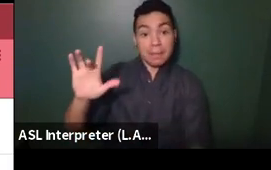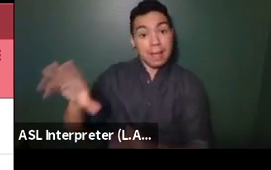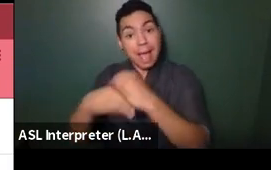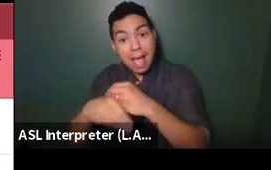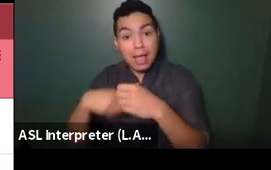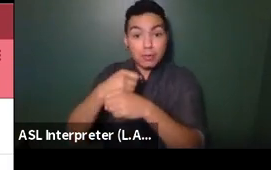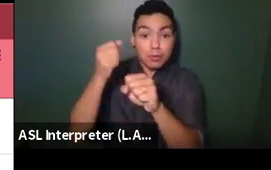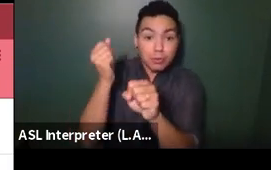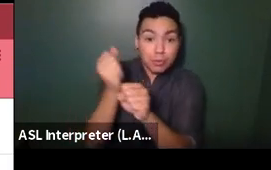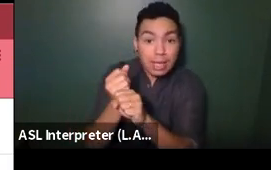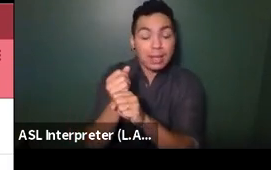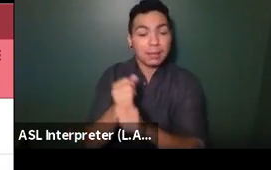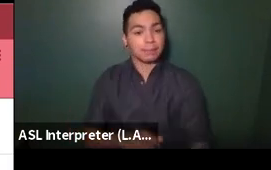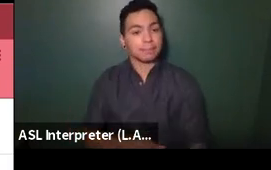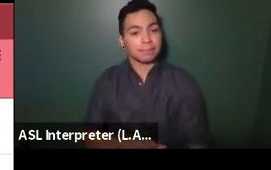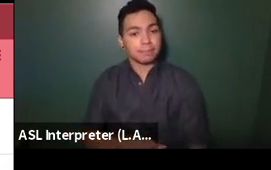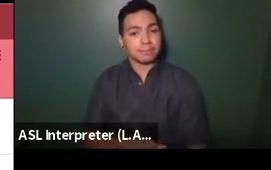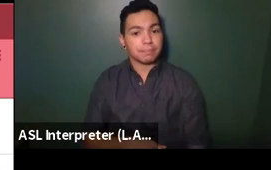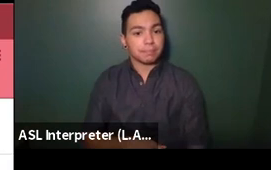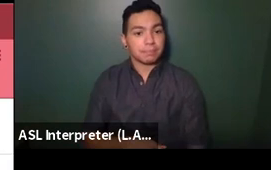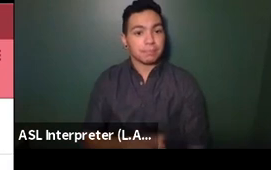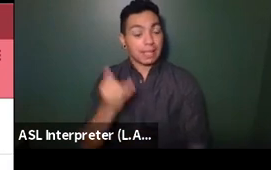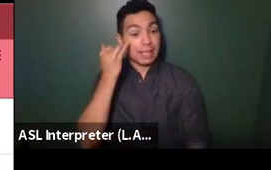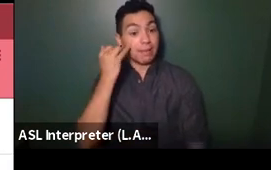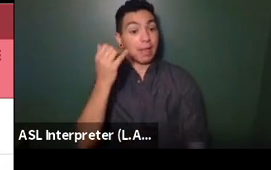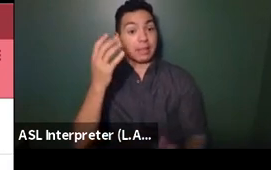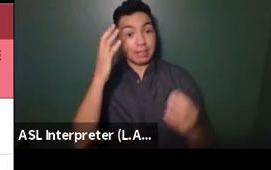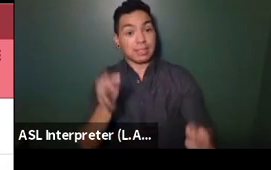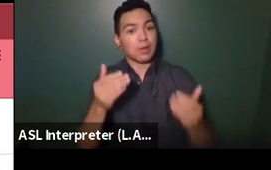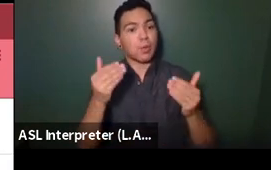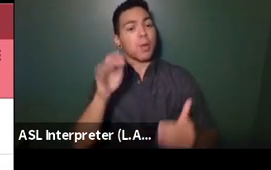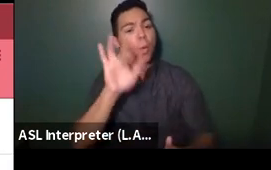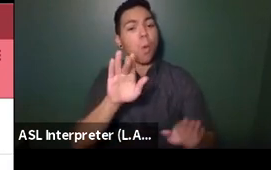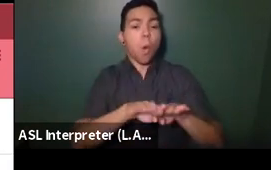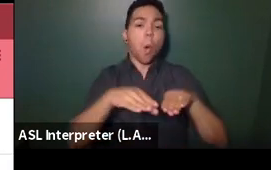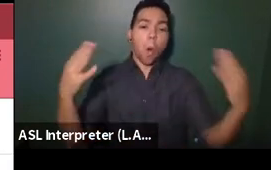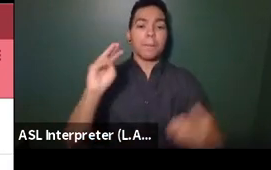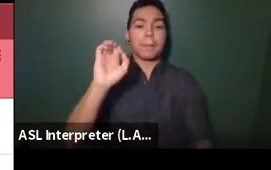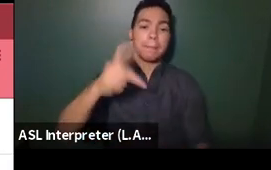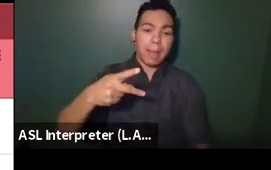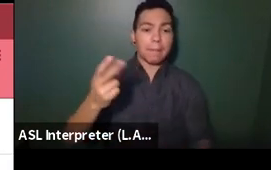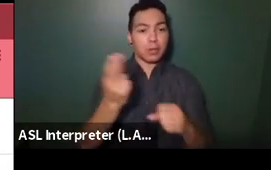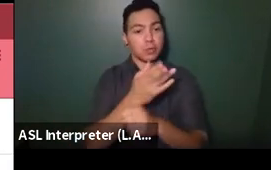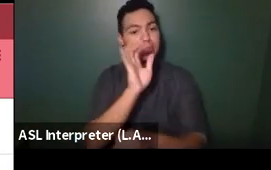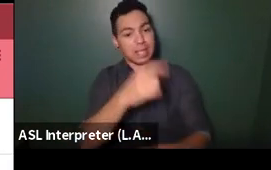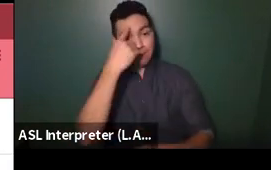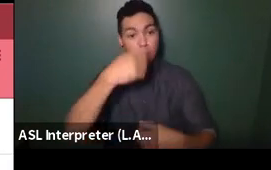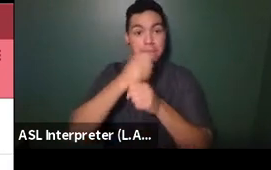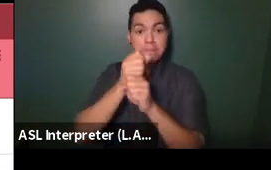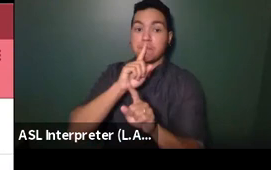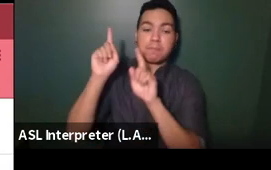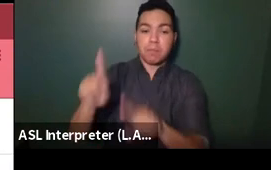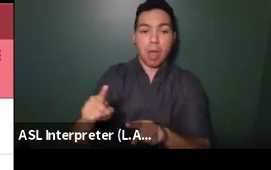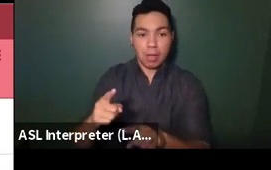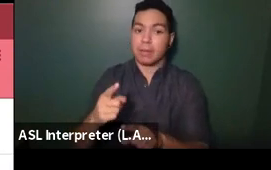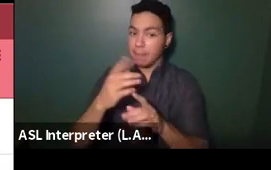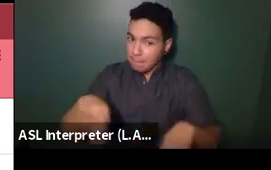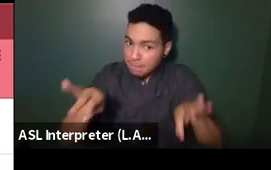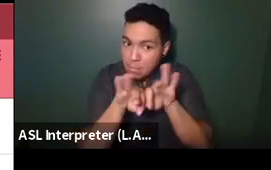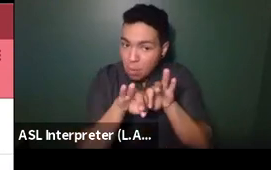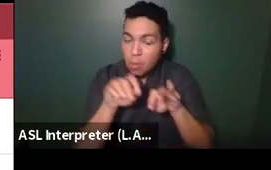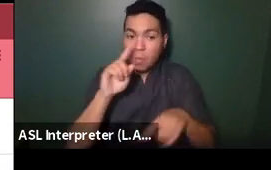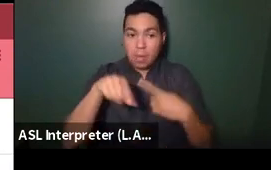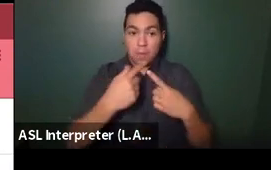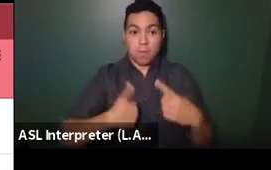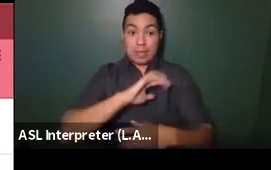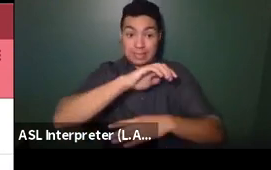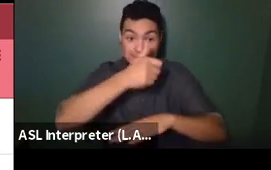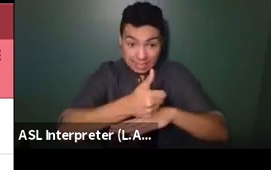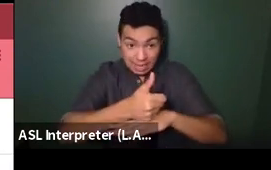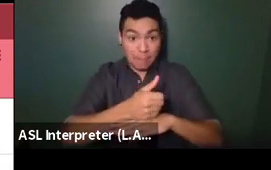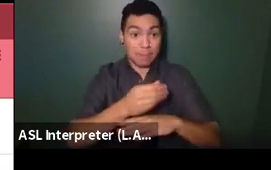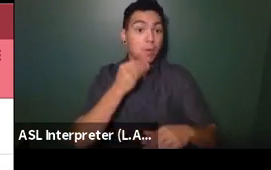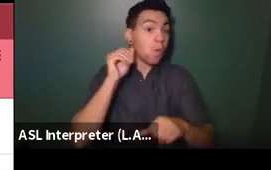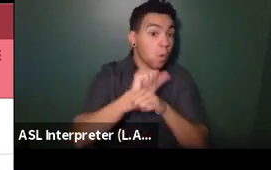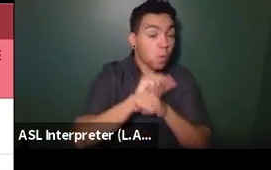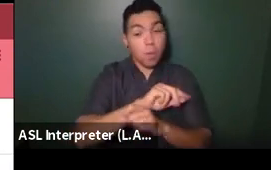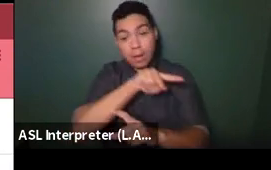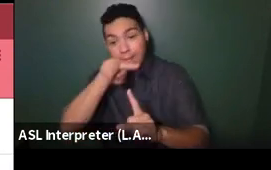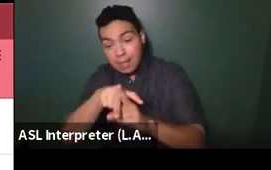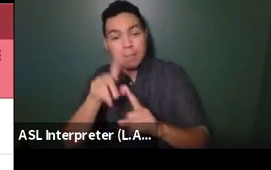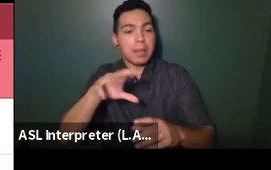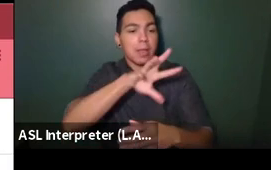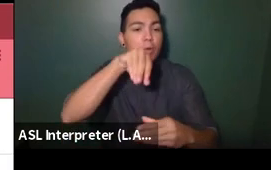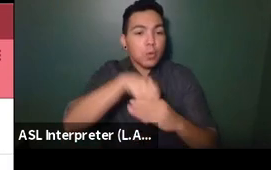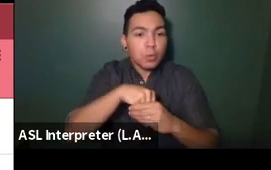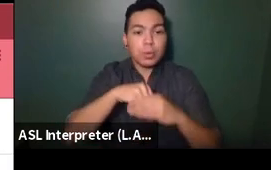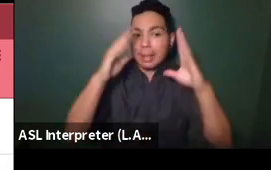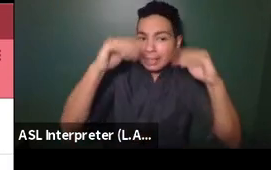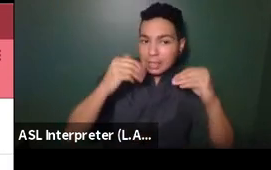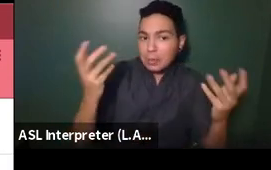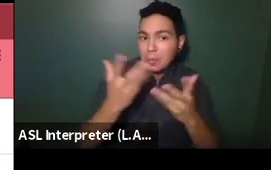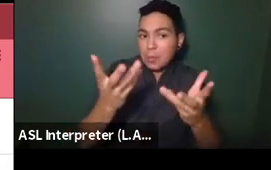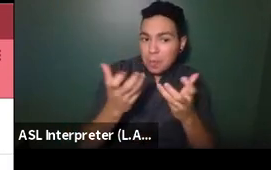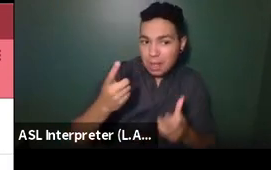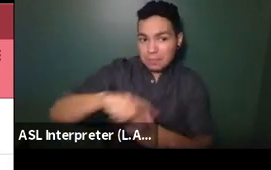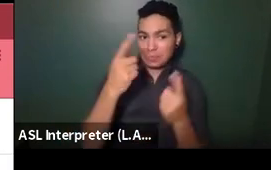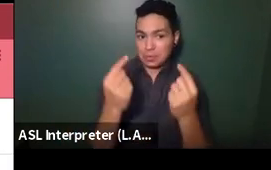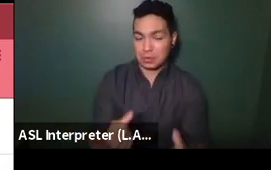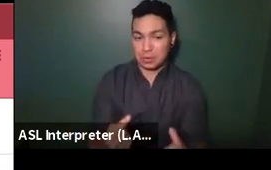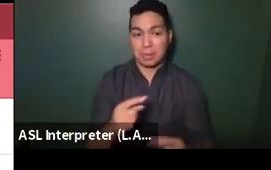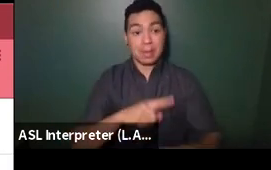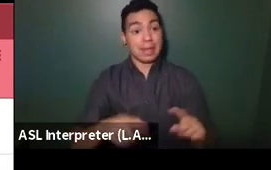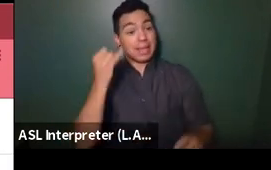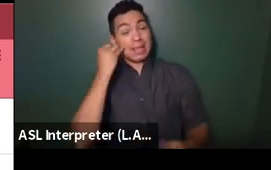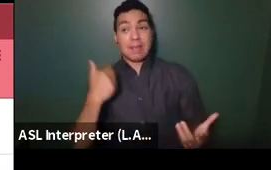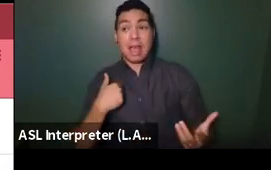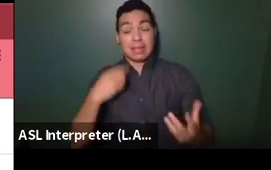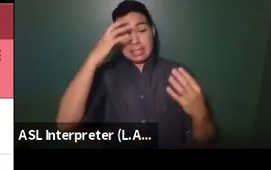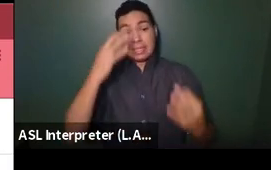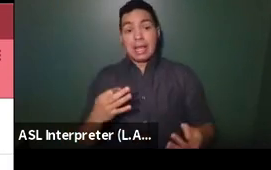Katherine Livick - ESD 112: Now if I said open this map and use this to respond, they know they need to do that. Again, there's a little bit of communication and setting up expectations with your students. But if my instructions were just "create a Google Doc and write a summary of the chapter we read yesterday,"